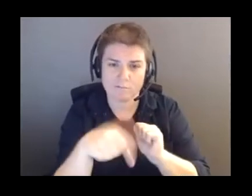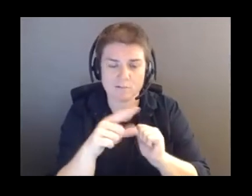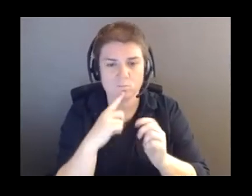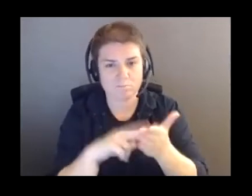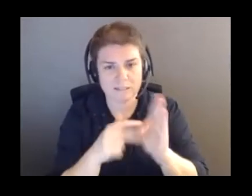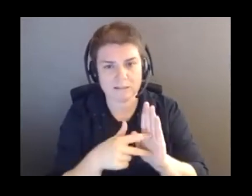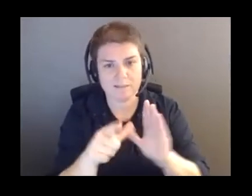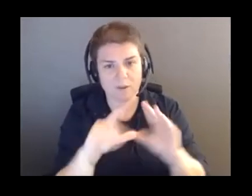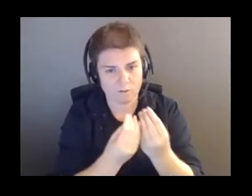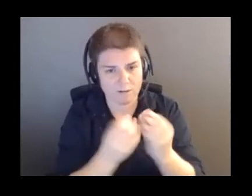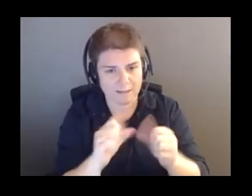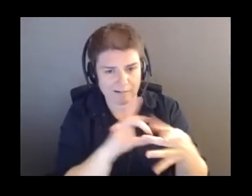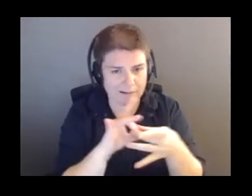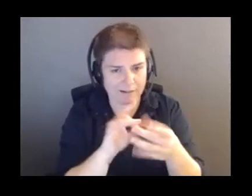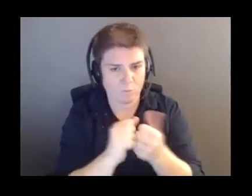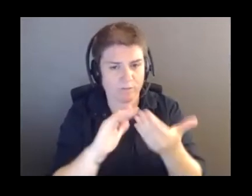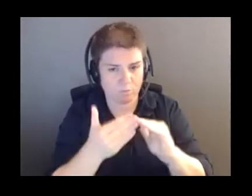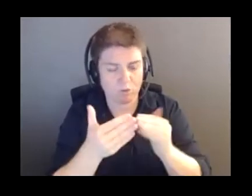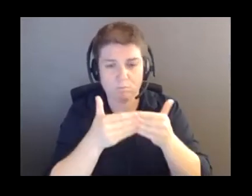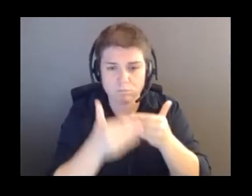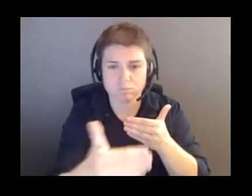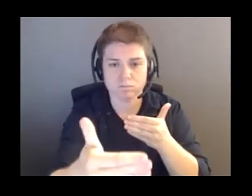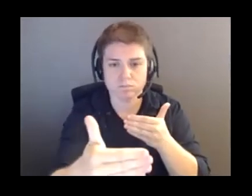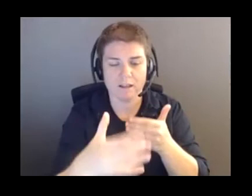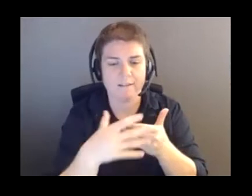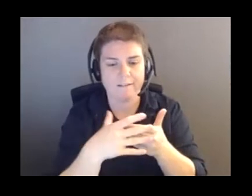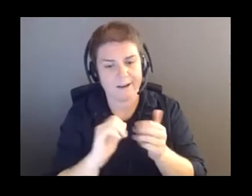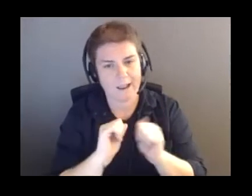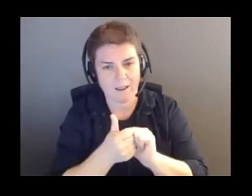to connect with their community moving forward and how they are considering them at this